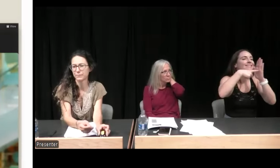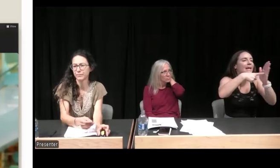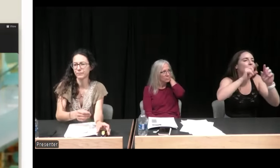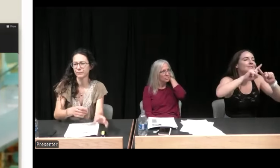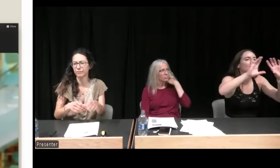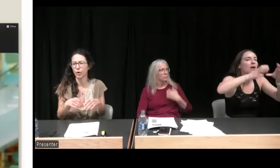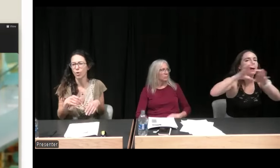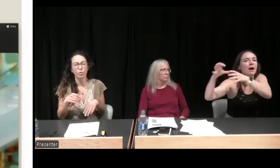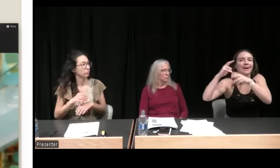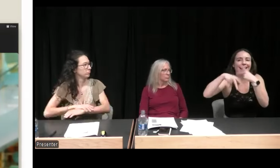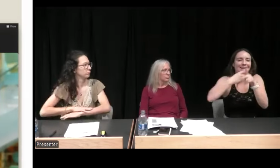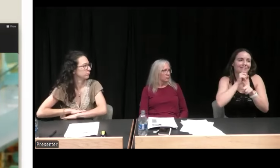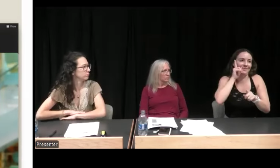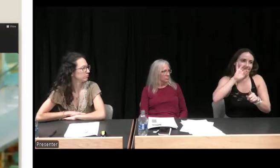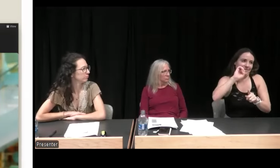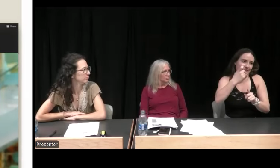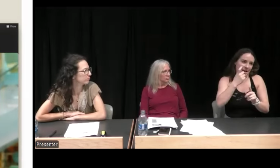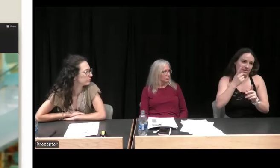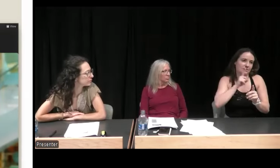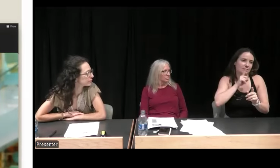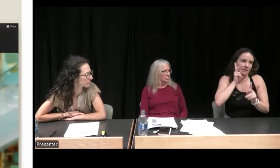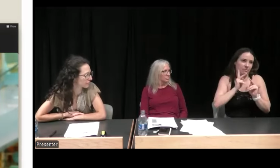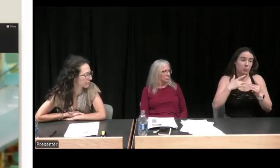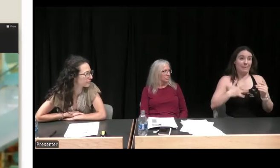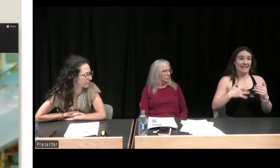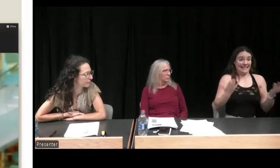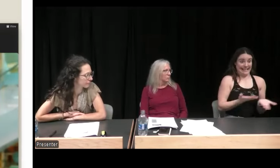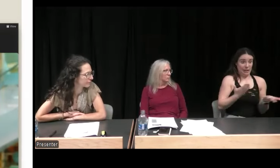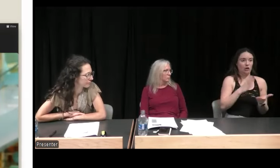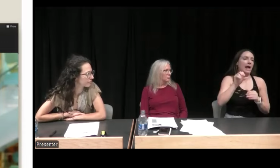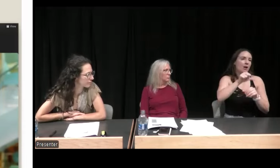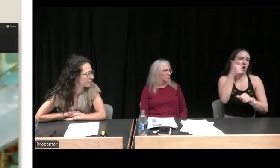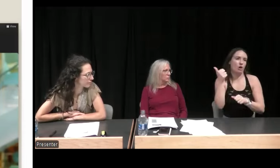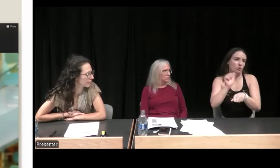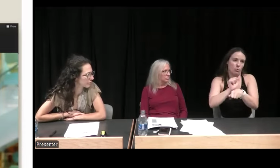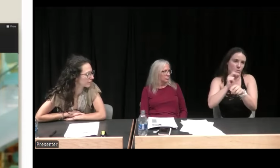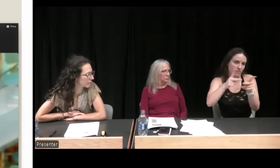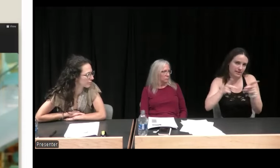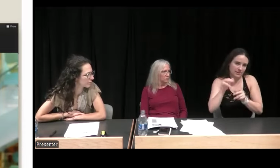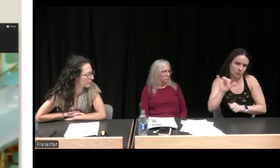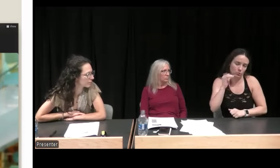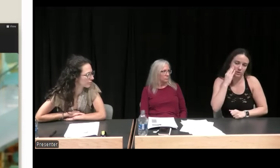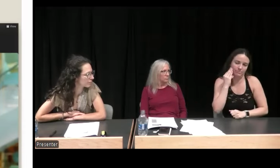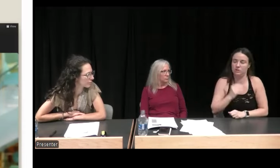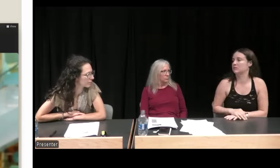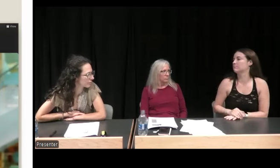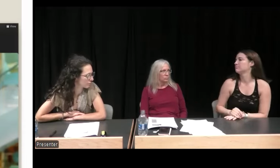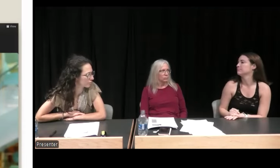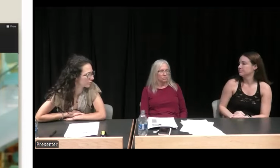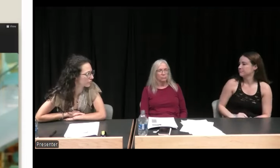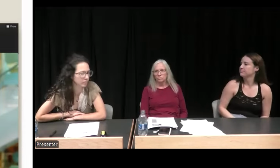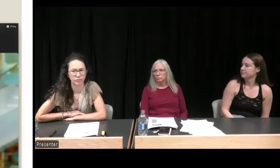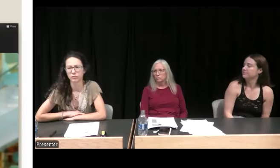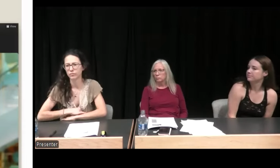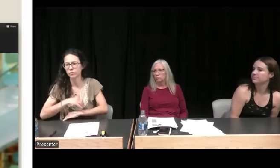things that we um will talk about in terms of death taxs um both here and uh excuse me both